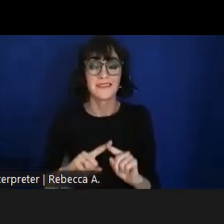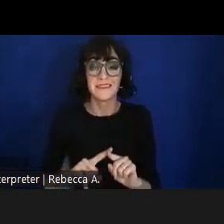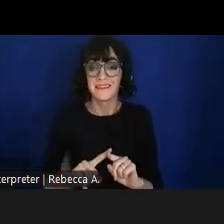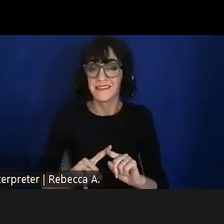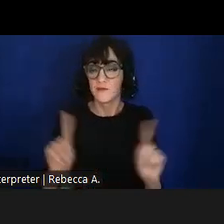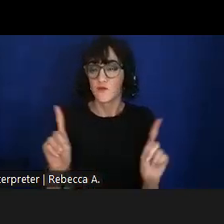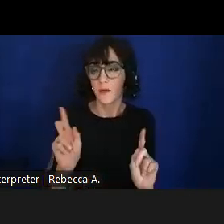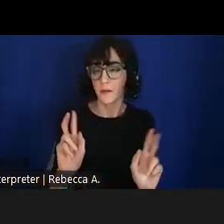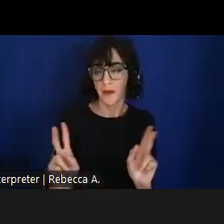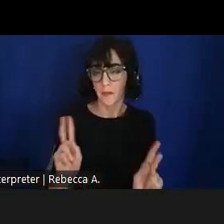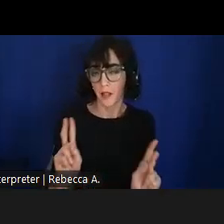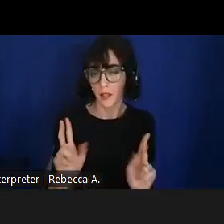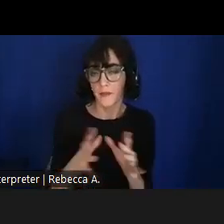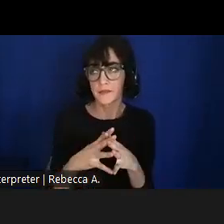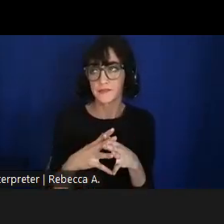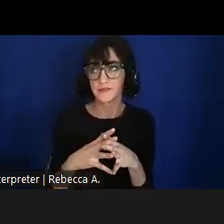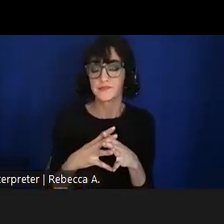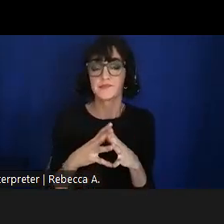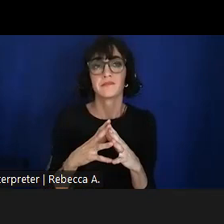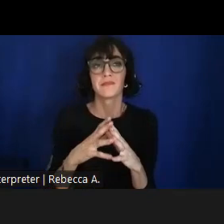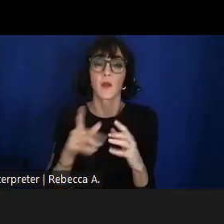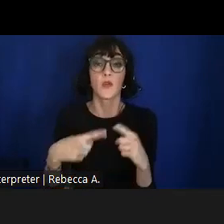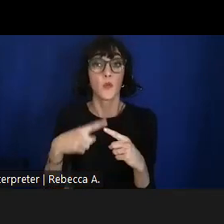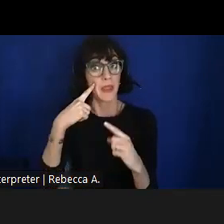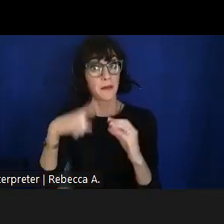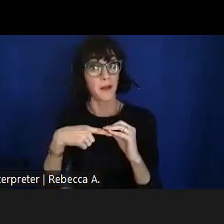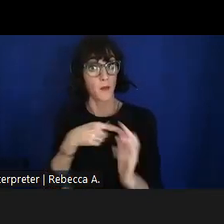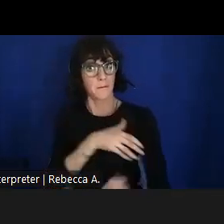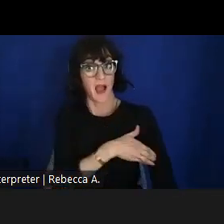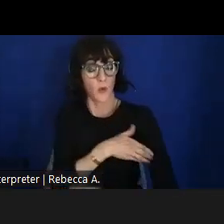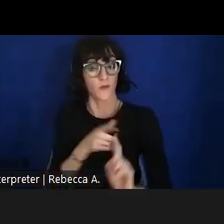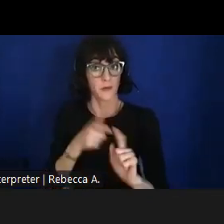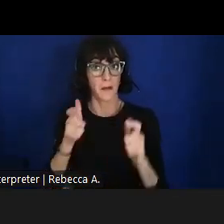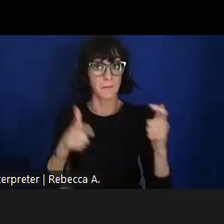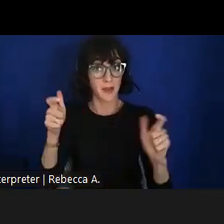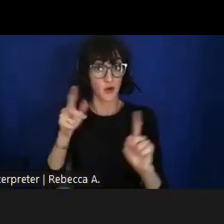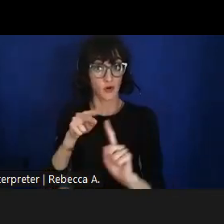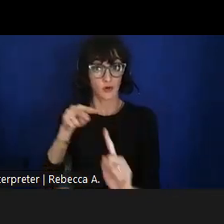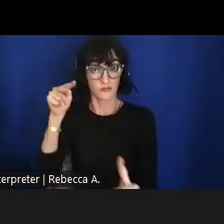on the on that greater scale really shapes a lot of the choices and resources that people